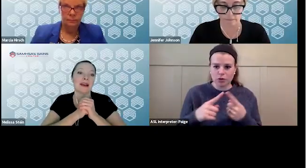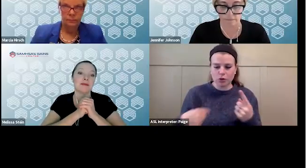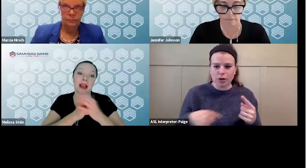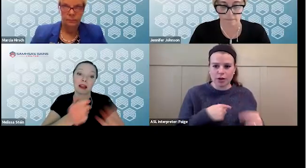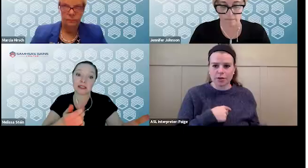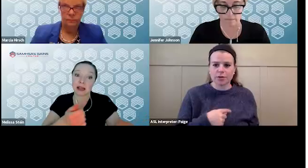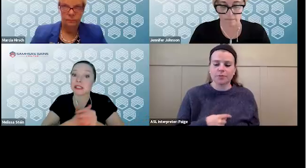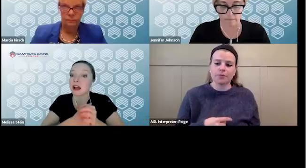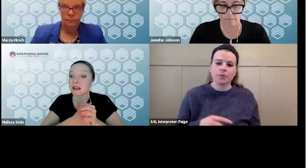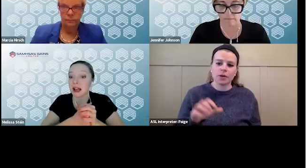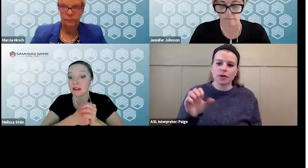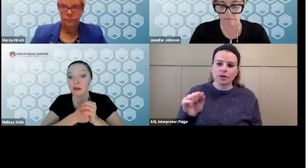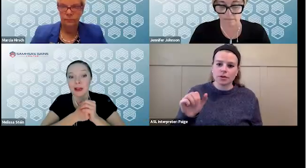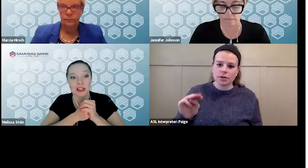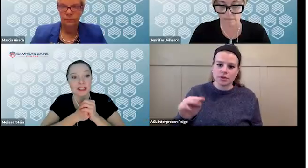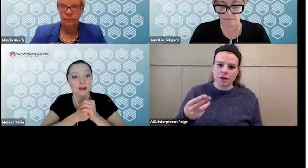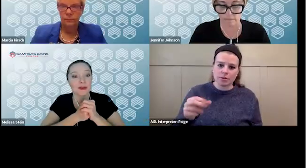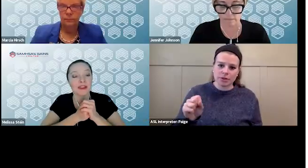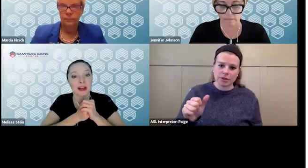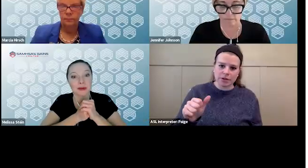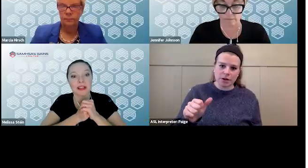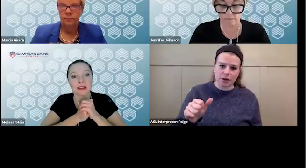Um, uh, SAMHSA's contact information is also available here